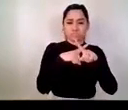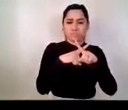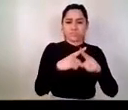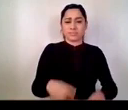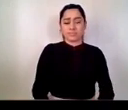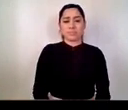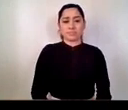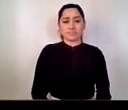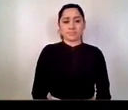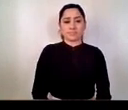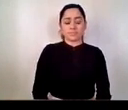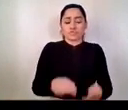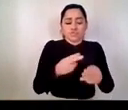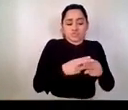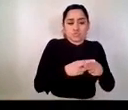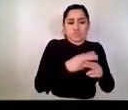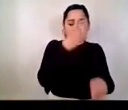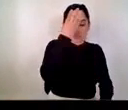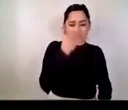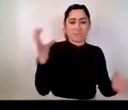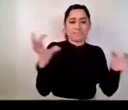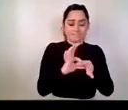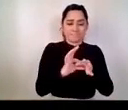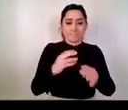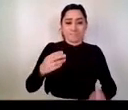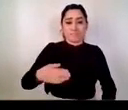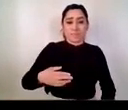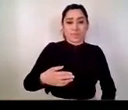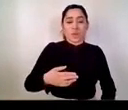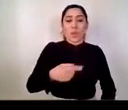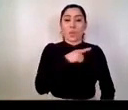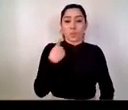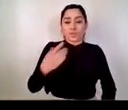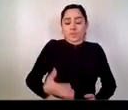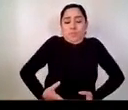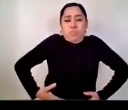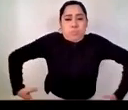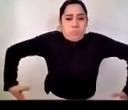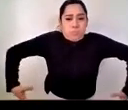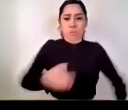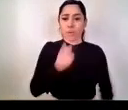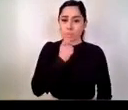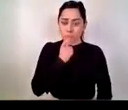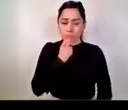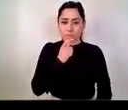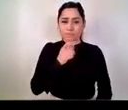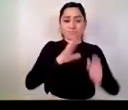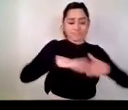Short sleep duration is also associated with an increased risk of weight gain, and obesity in both children and adults.